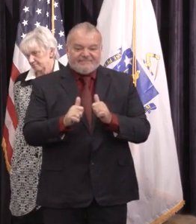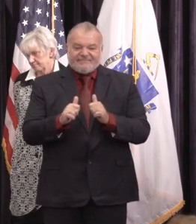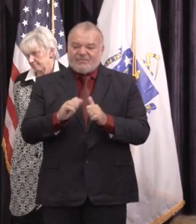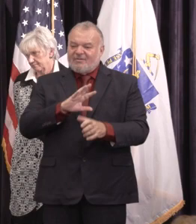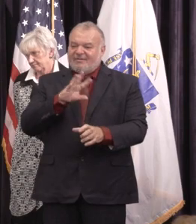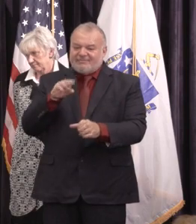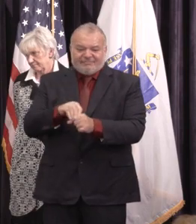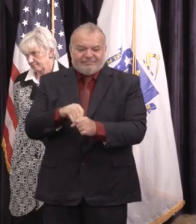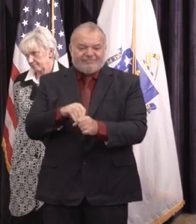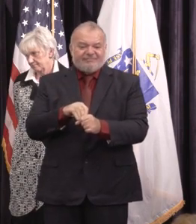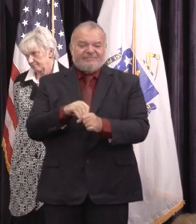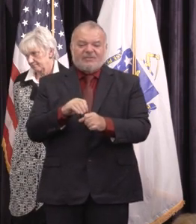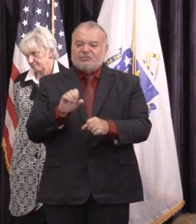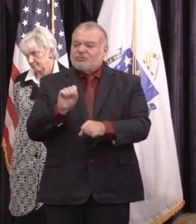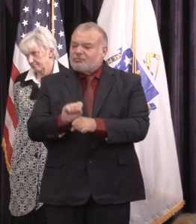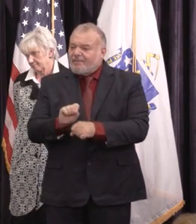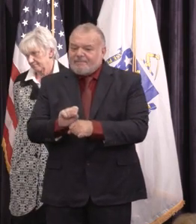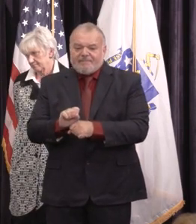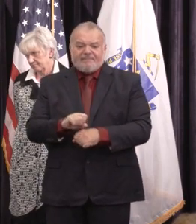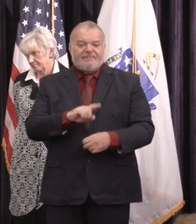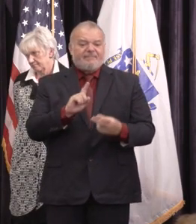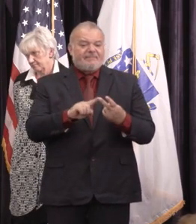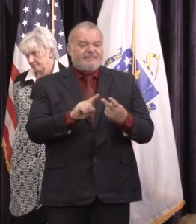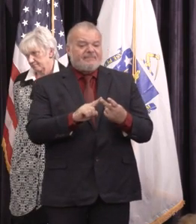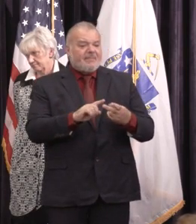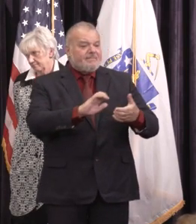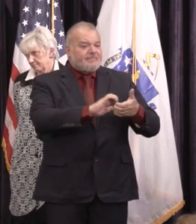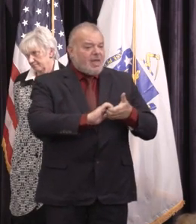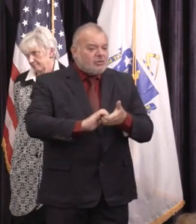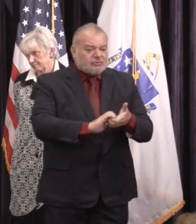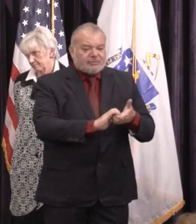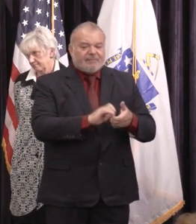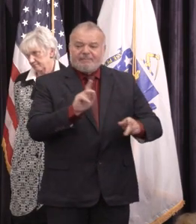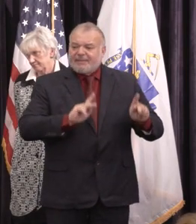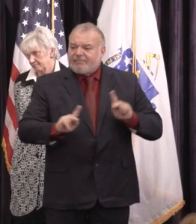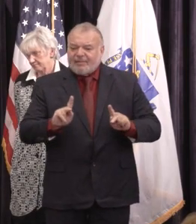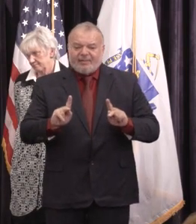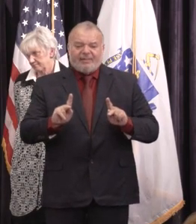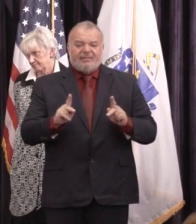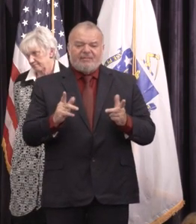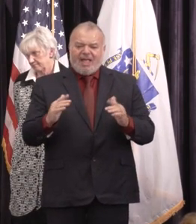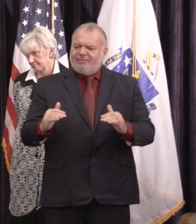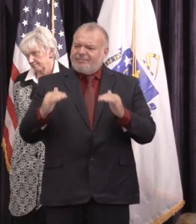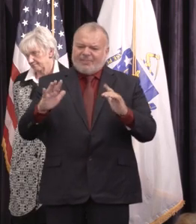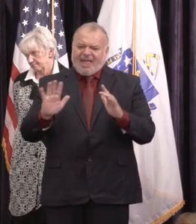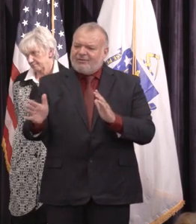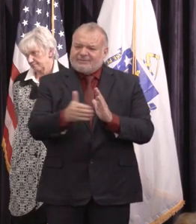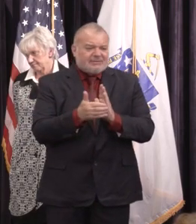about partnering with people and enhancing their abilities in a way that society doesn't know how